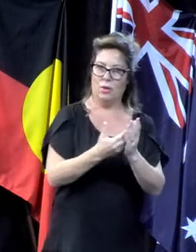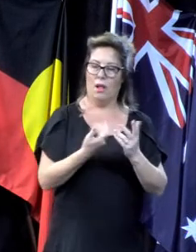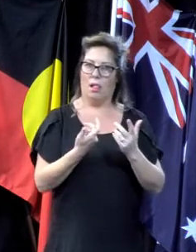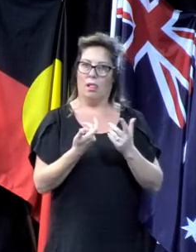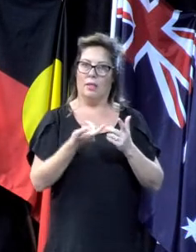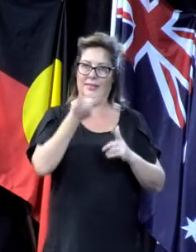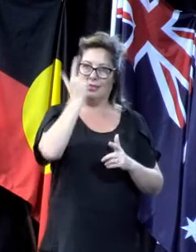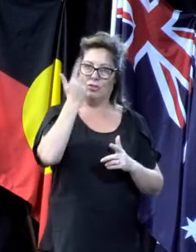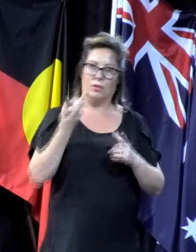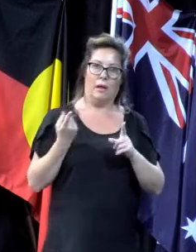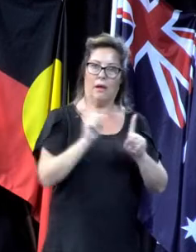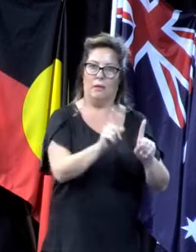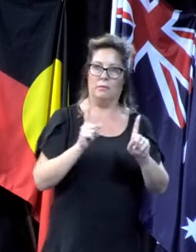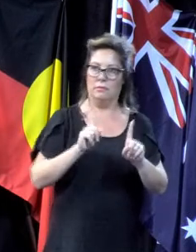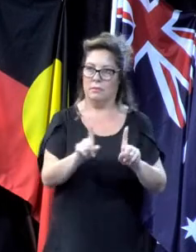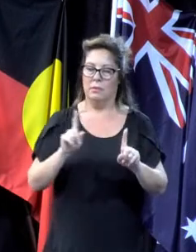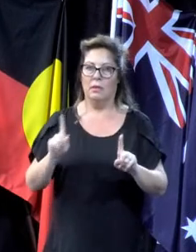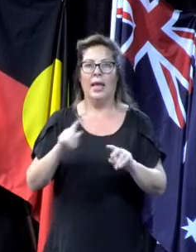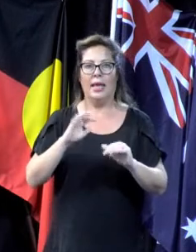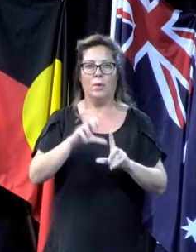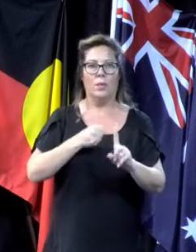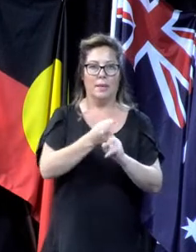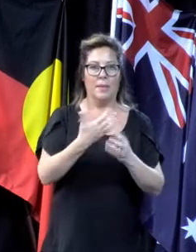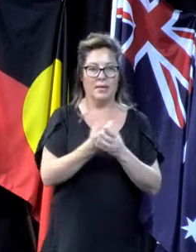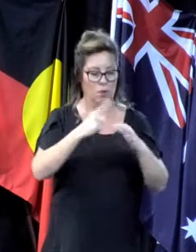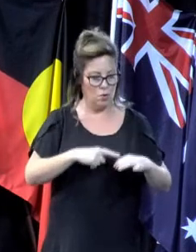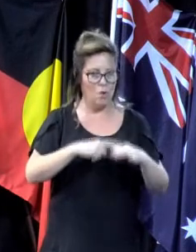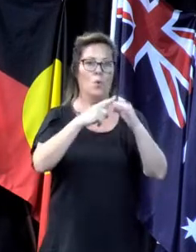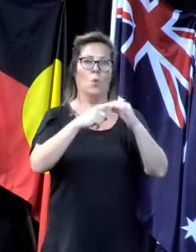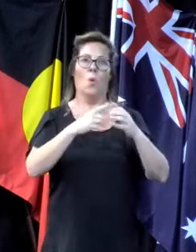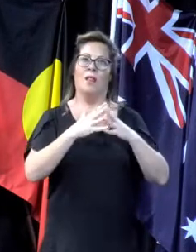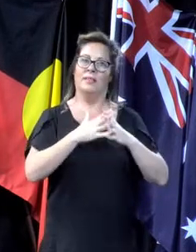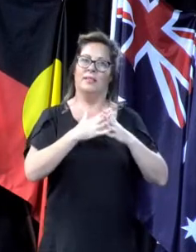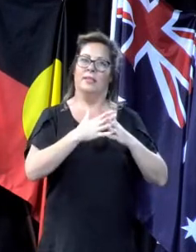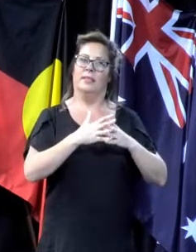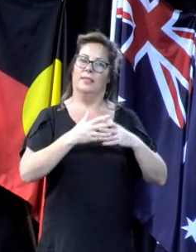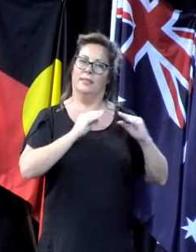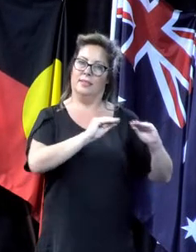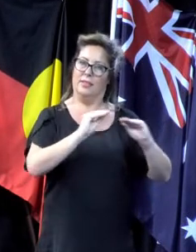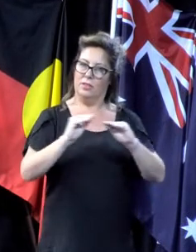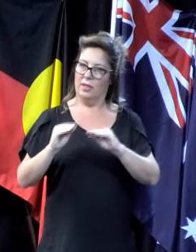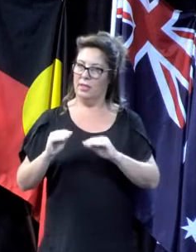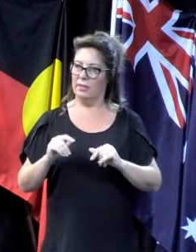for quality teaching and learning for all students. What paragraph number, sorry? 40. MS SWANCUTT: 40?